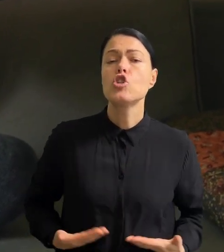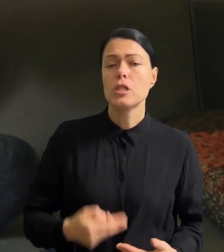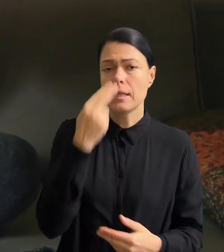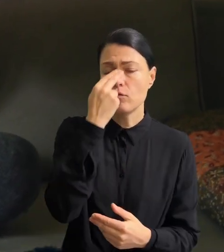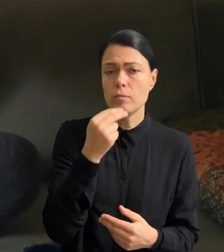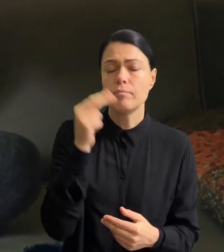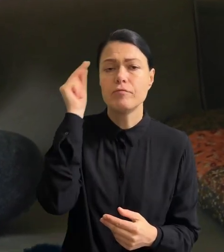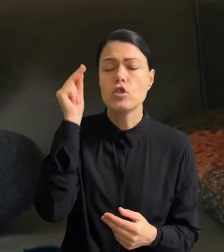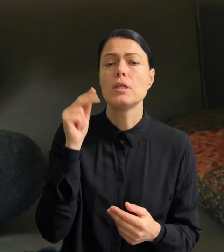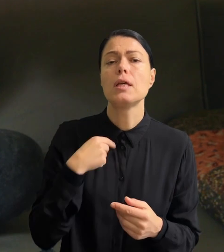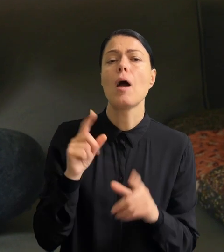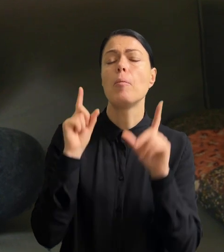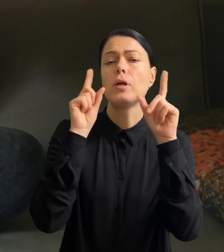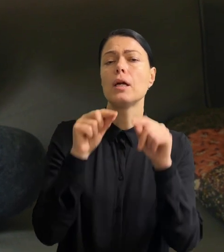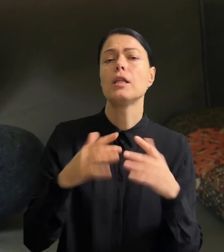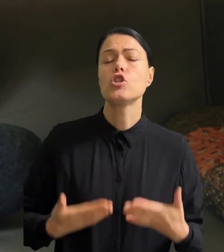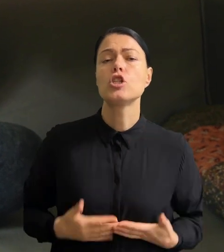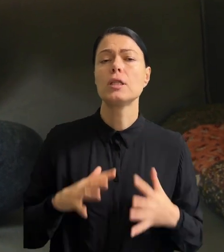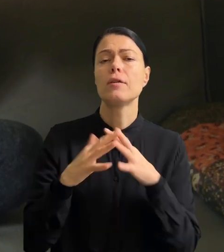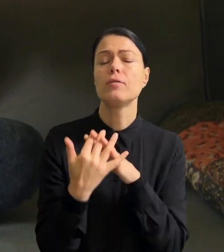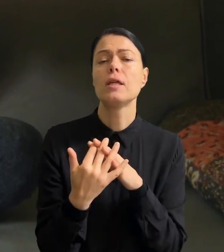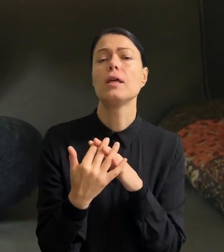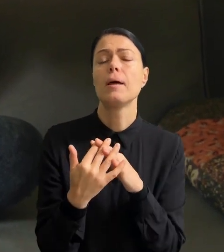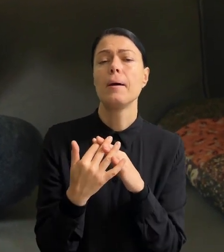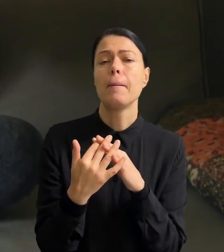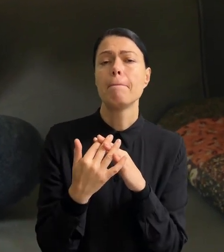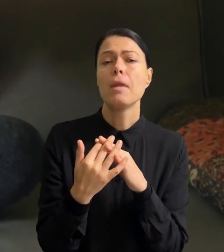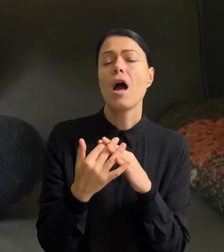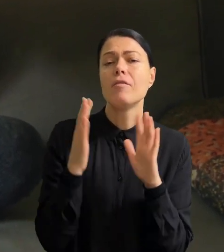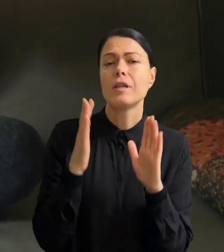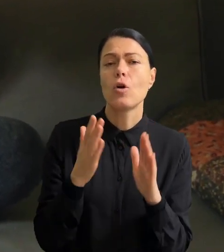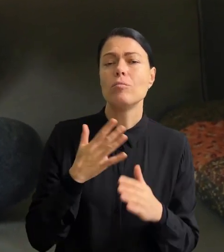And then I went to the village.